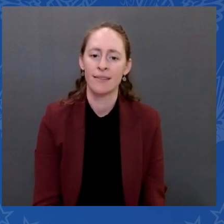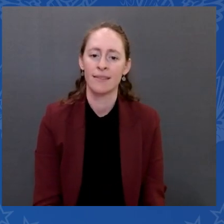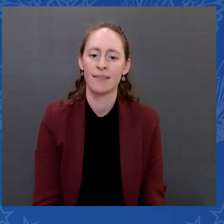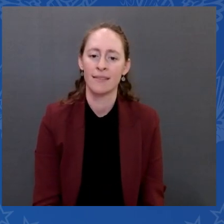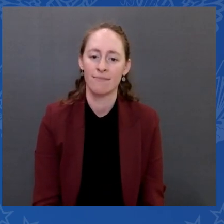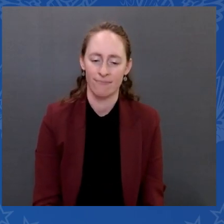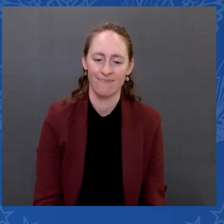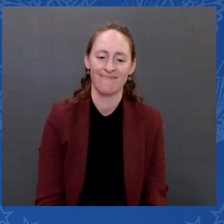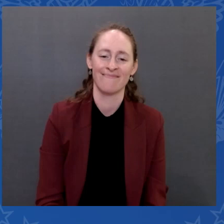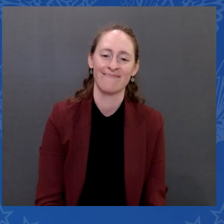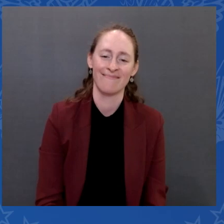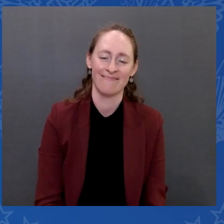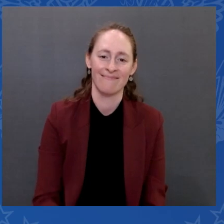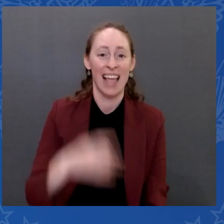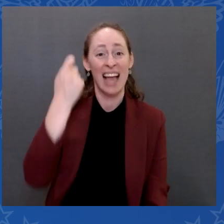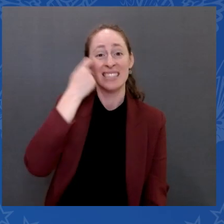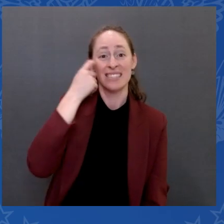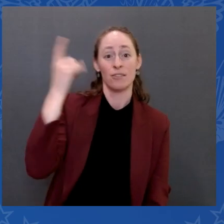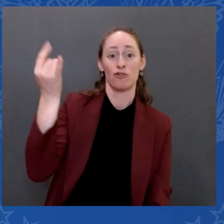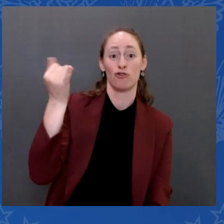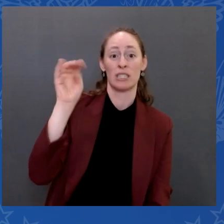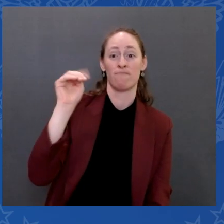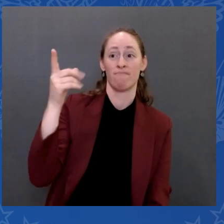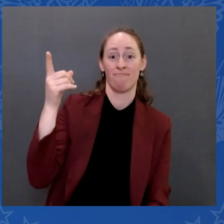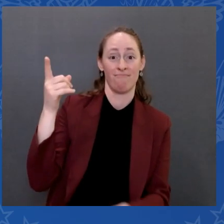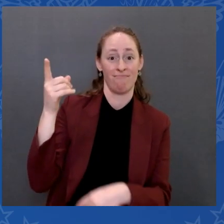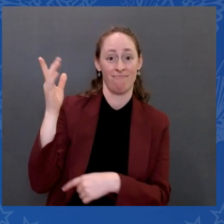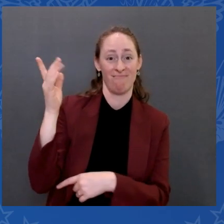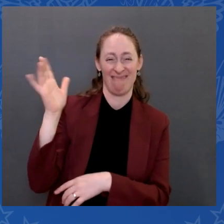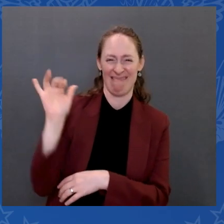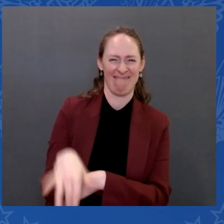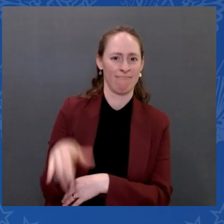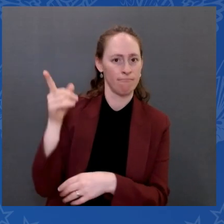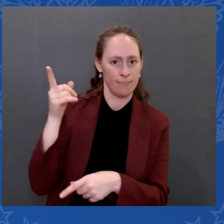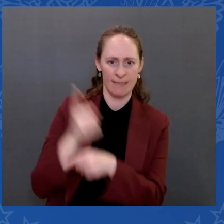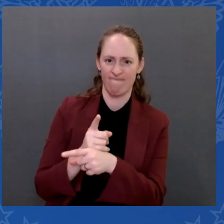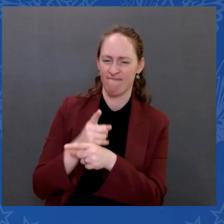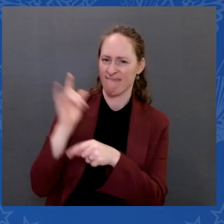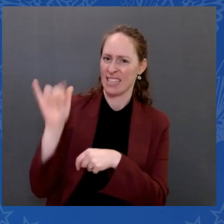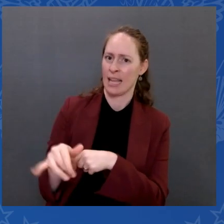that we have on the defense side, that our military has on advanced microelectronics --